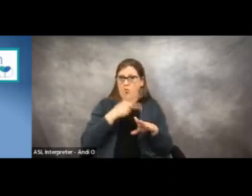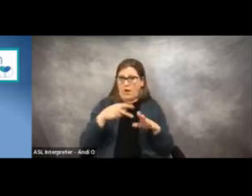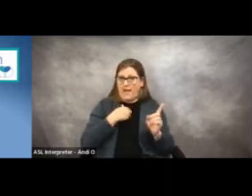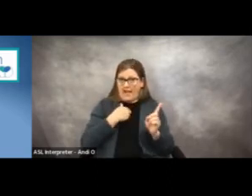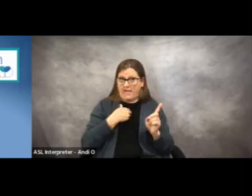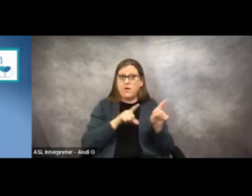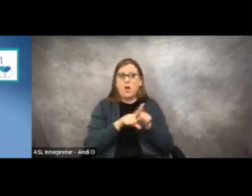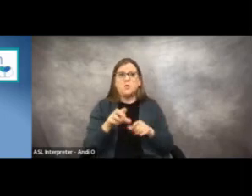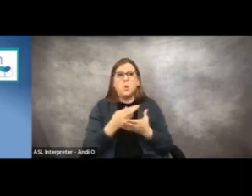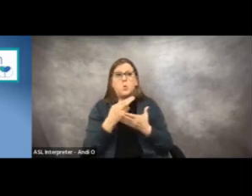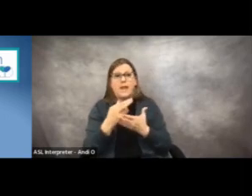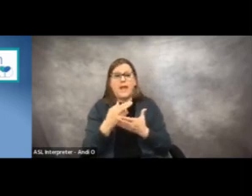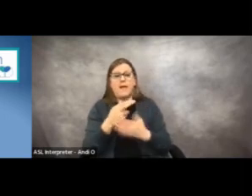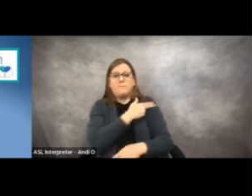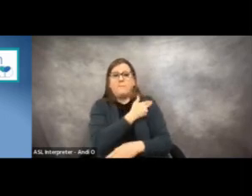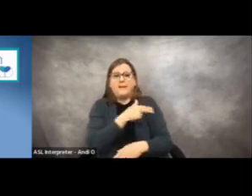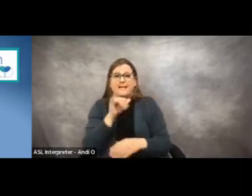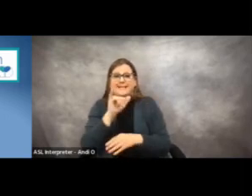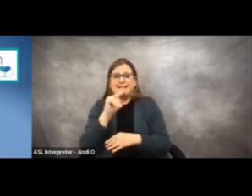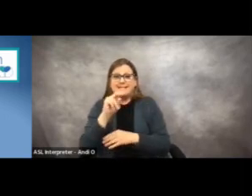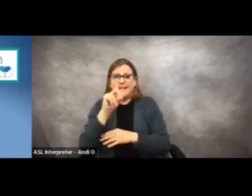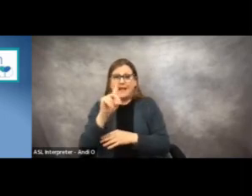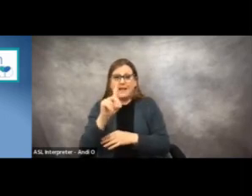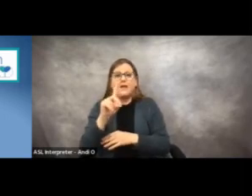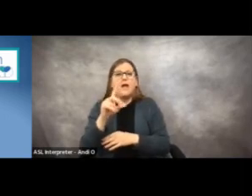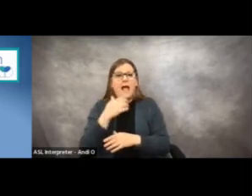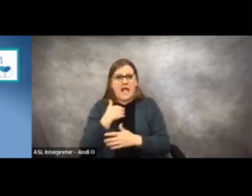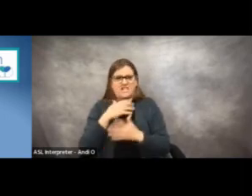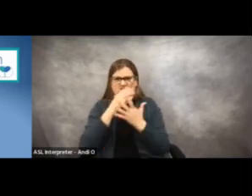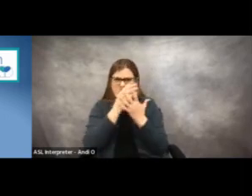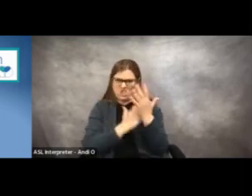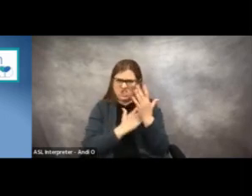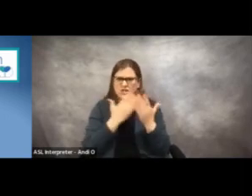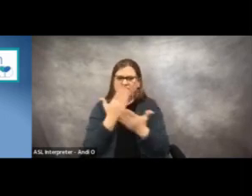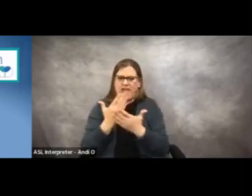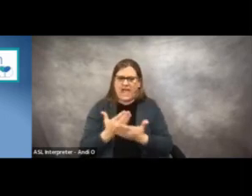of Indiana has an extensive catalog of fact sheets that can be also be used for strategies